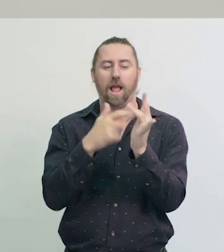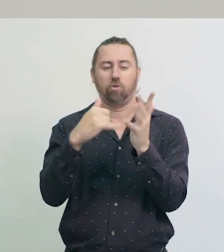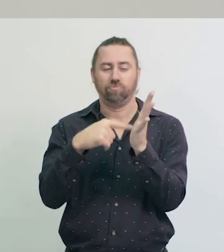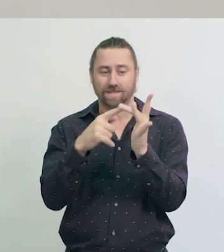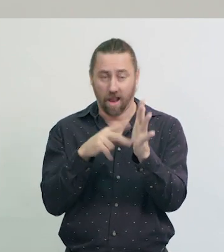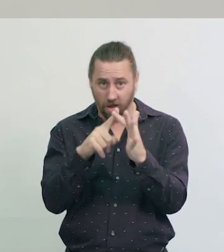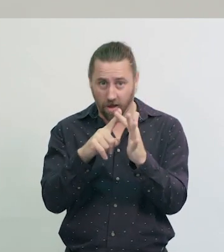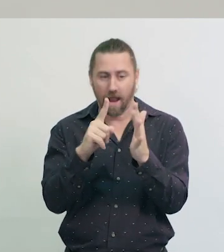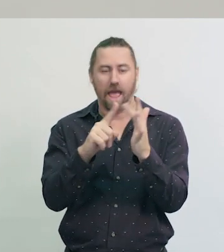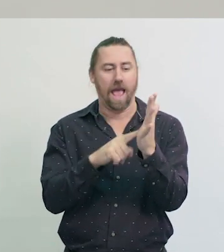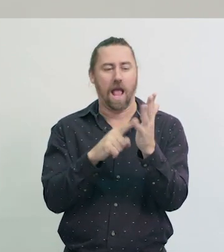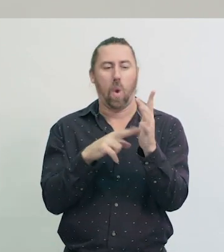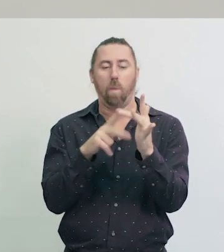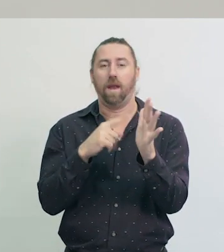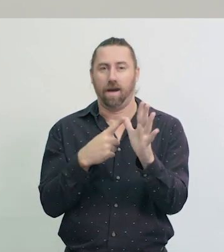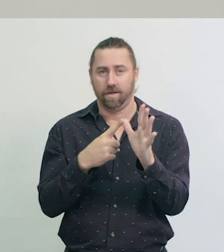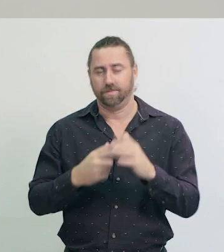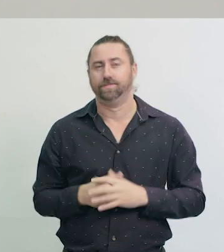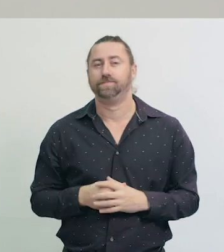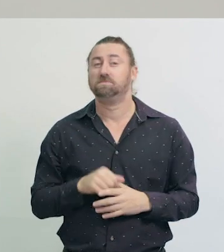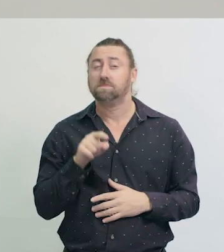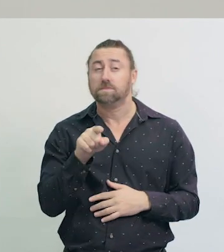It was first developed to protect radar equipment. That is,